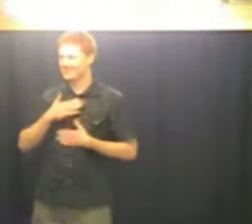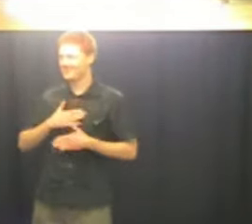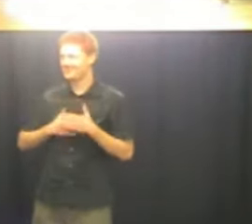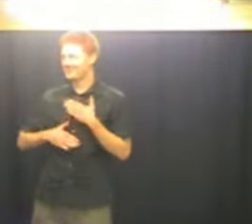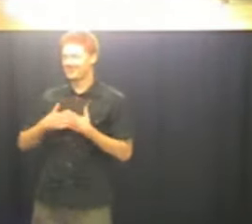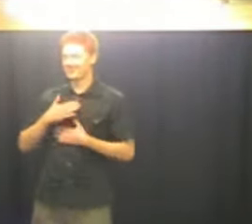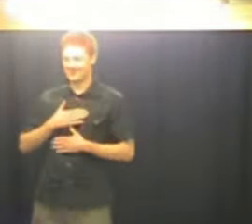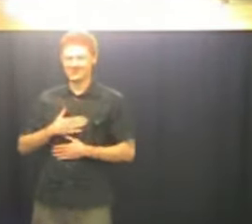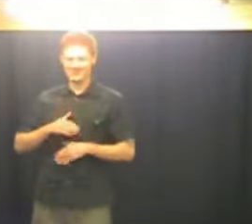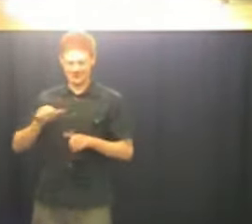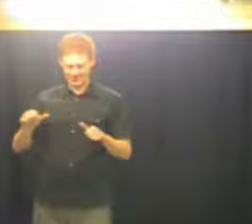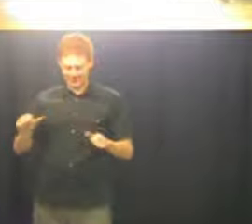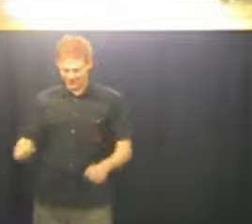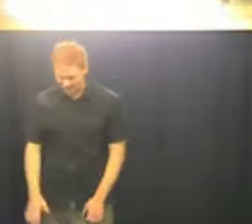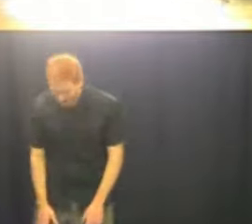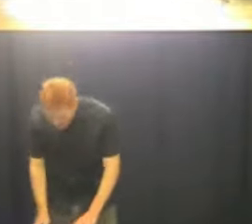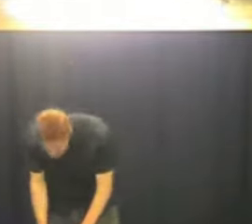Patience everyone please